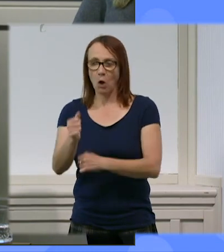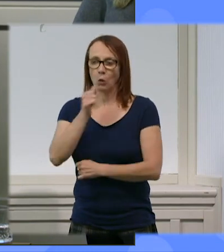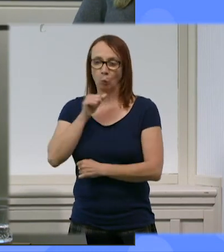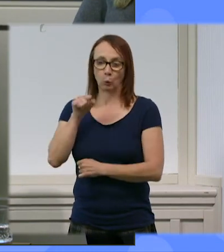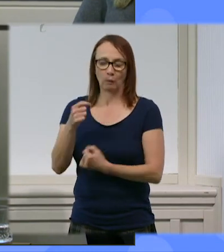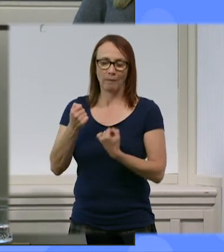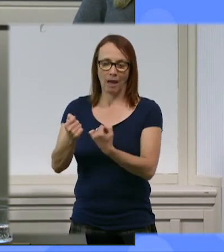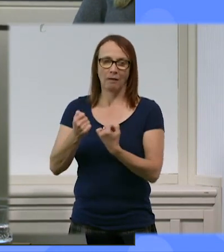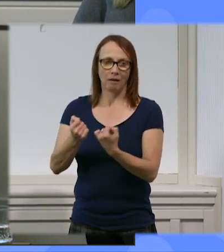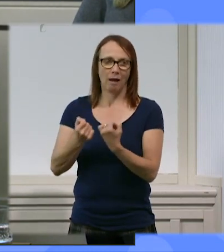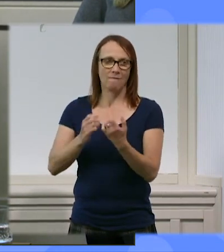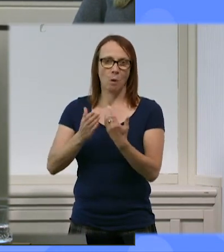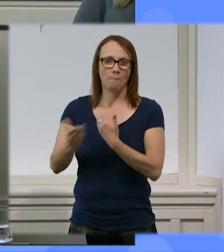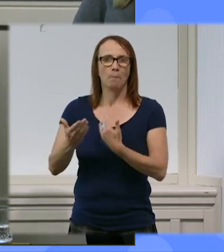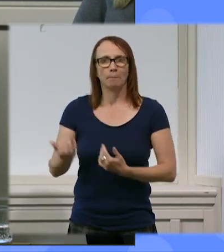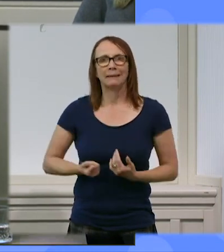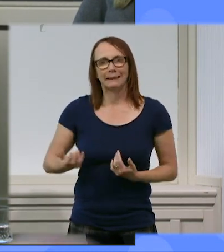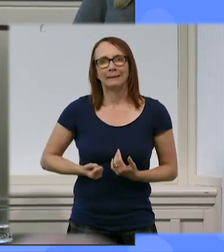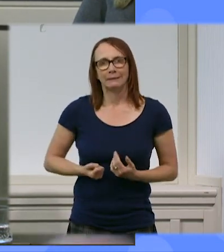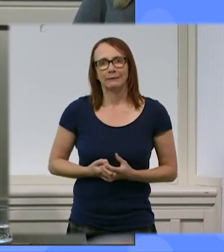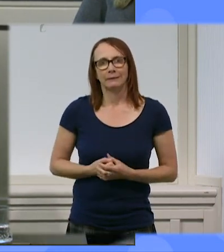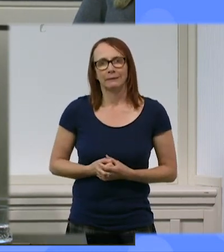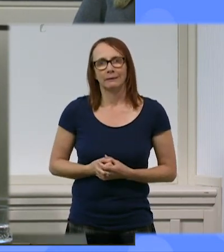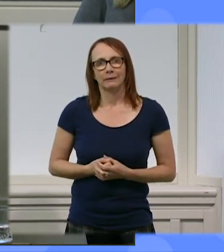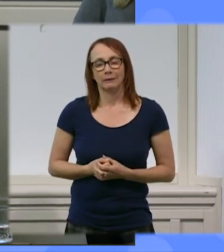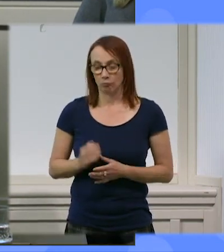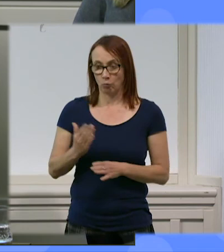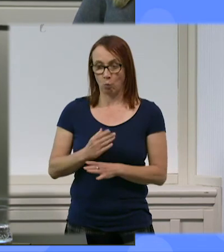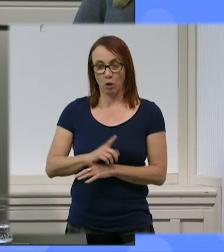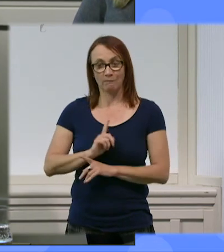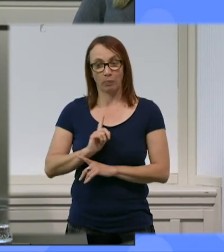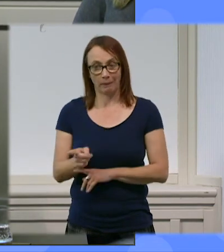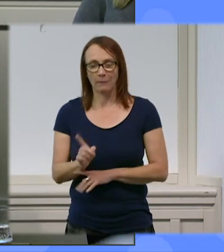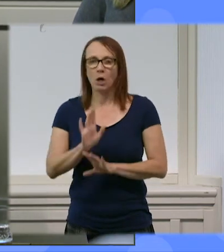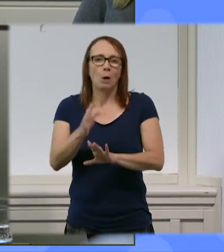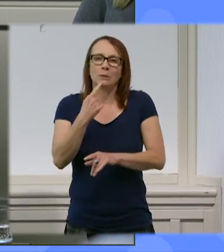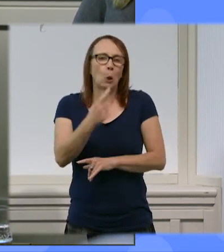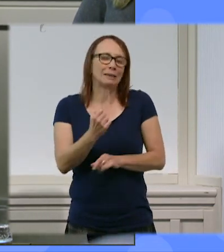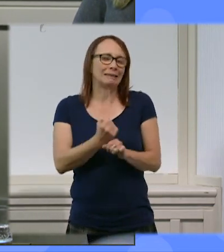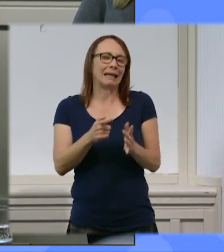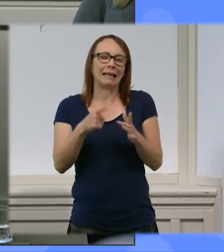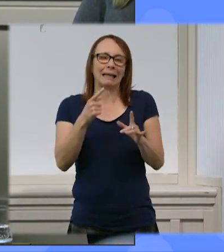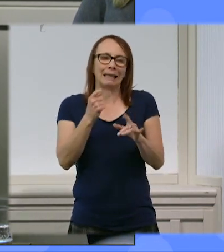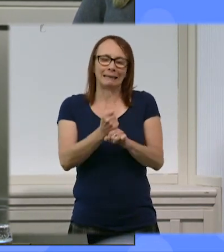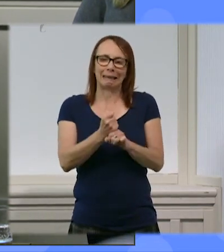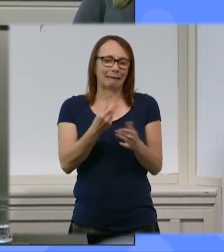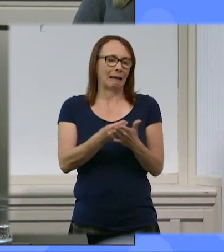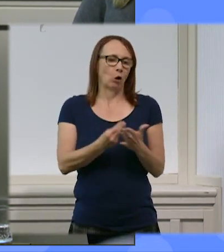generating income and revenue in the back of it in a way that works for them as I see I'm not voice that there are lots of organizations who who treat